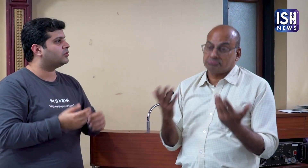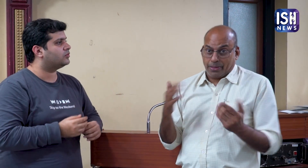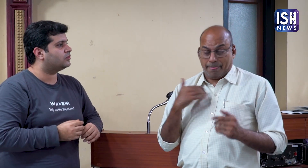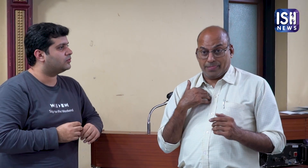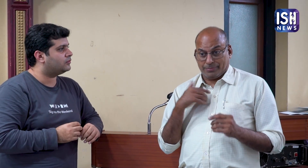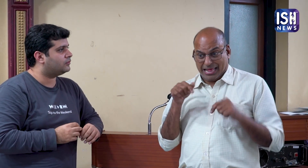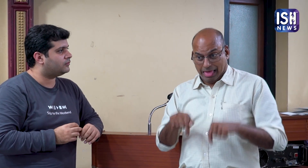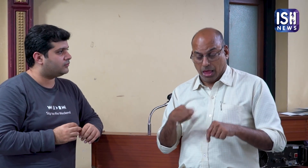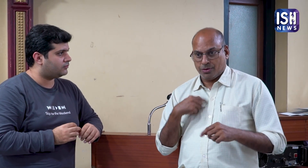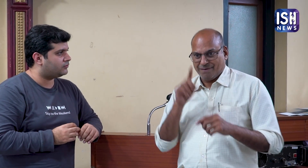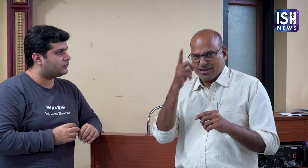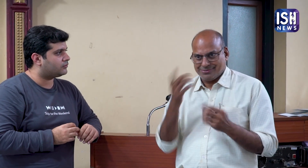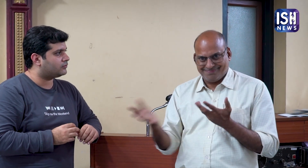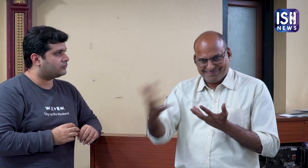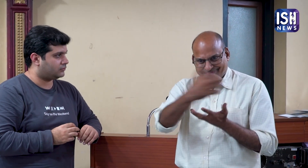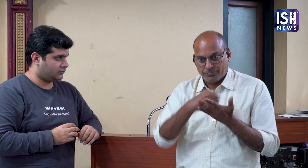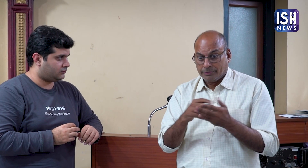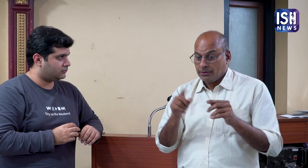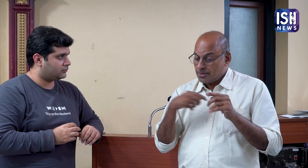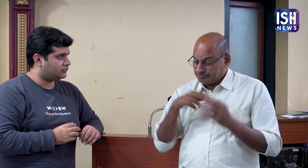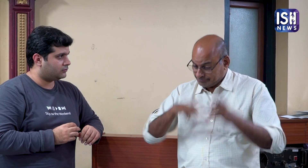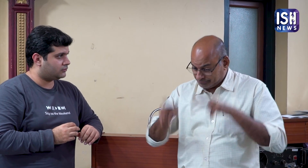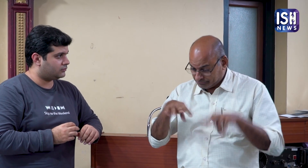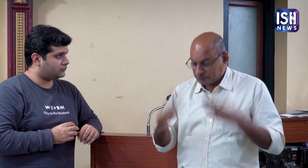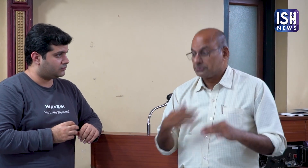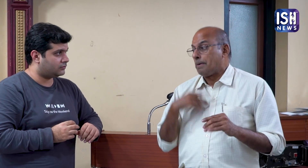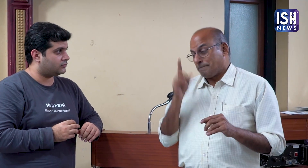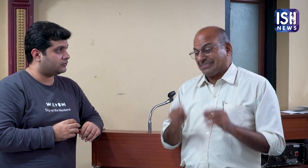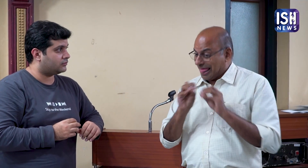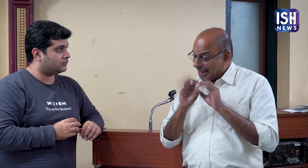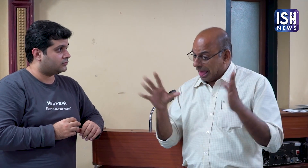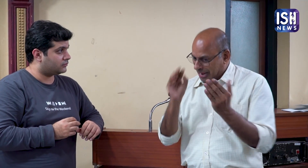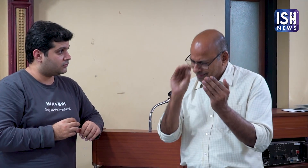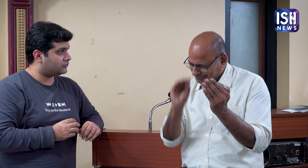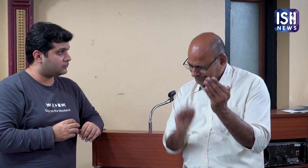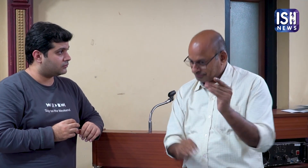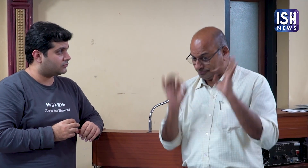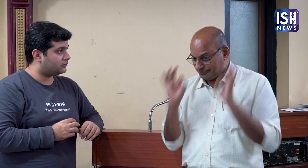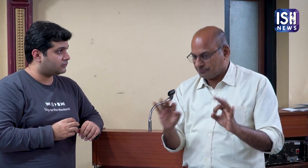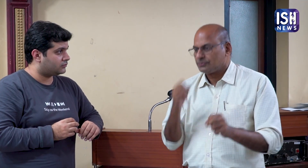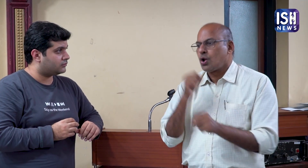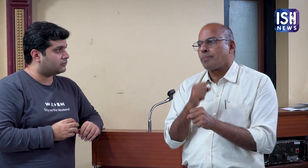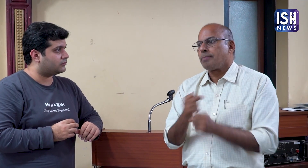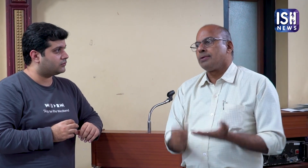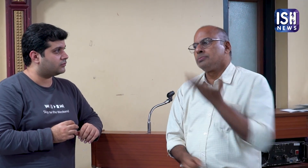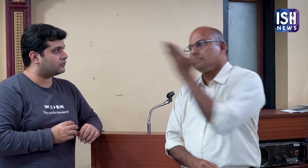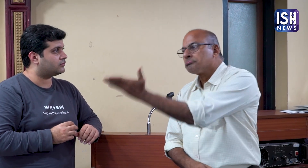I will review all the recommendations and make sure they are clear. Then I will give it to the government.